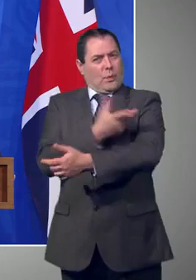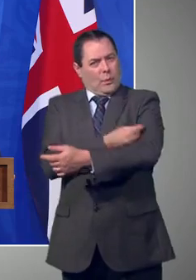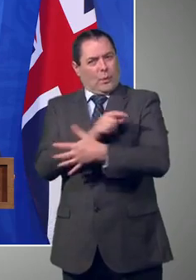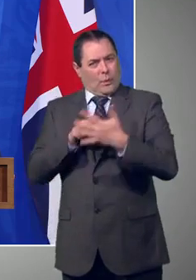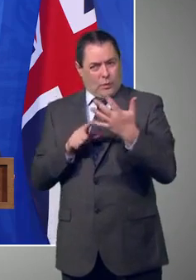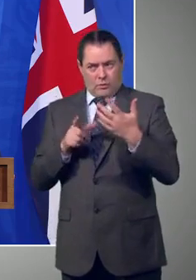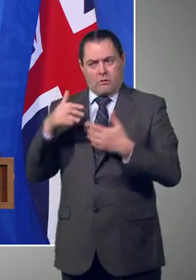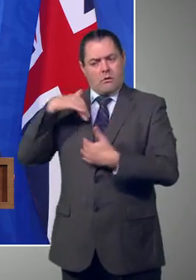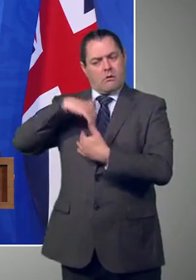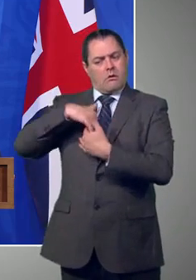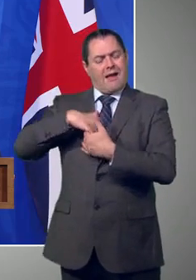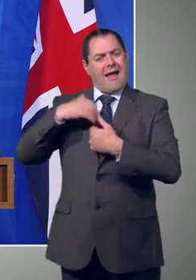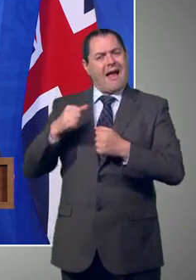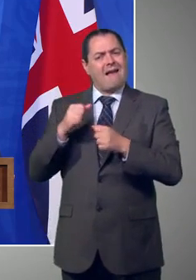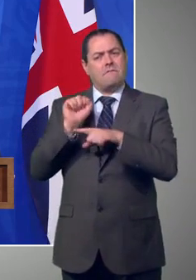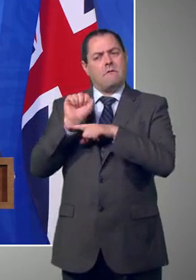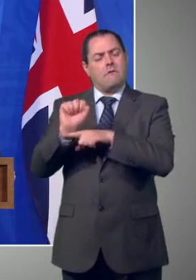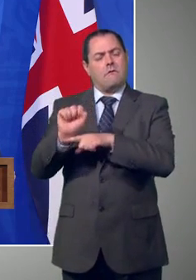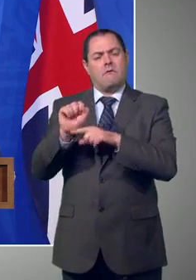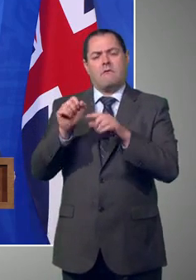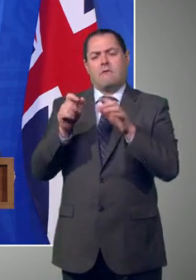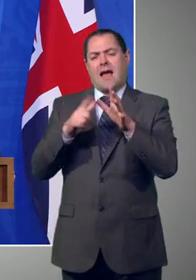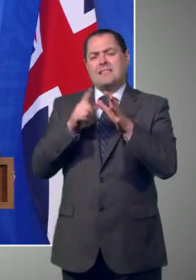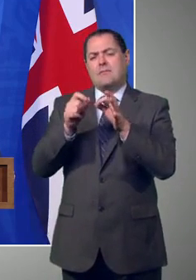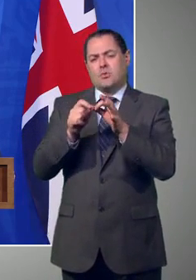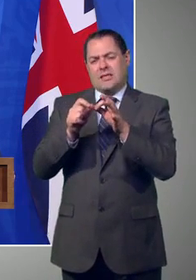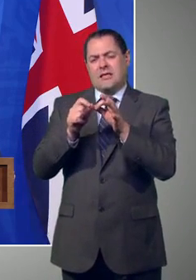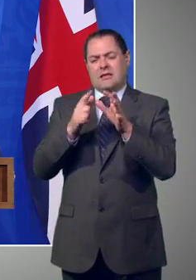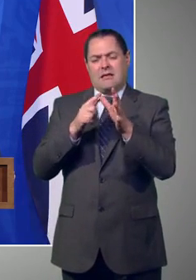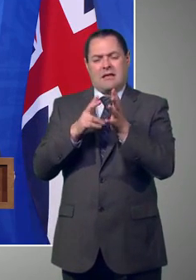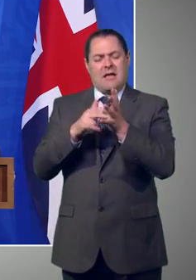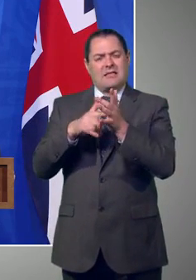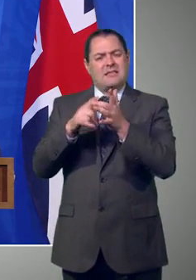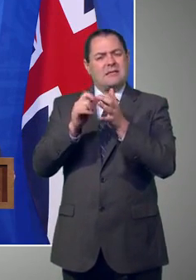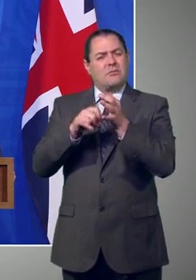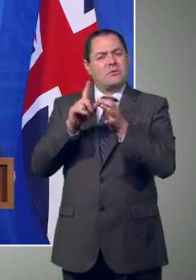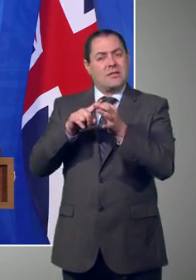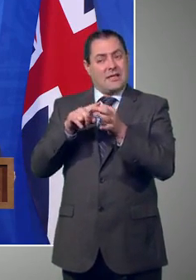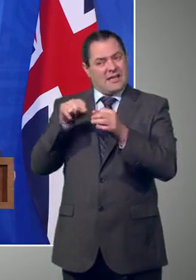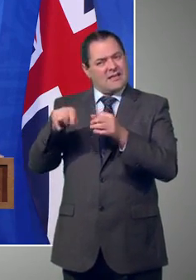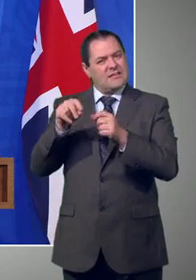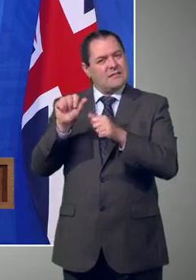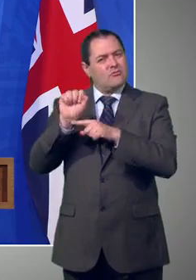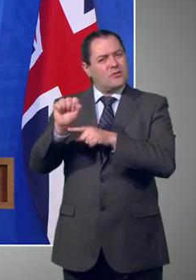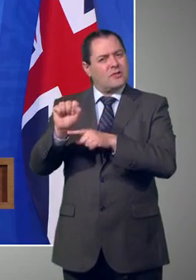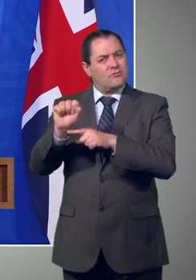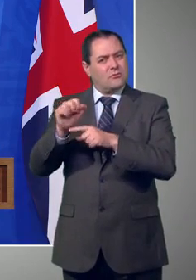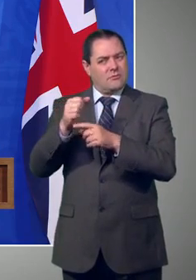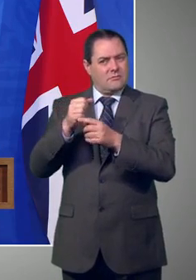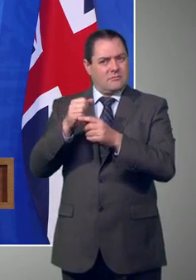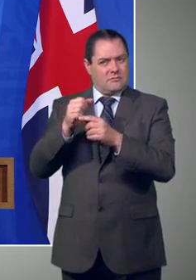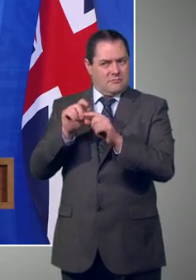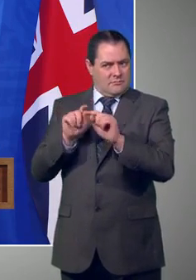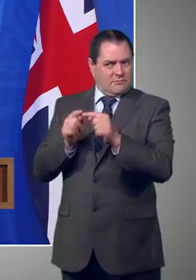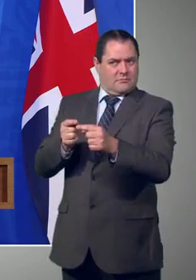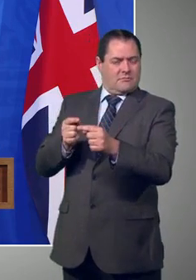vulnerable to this virus have that protection that antibodies